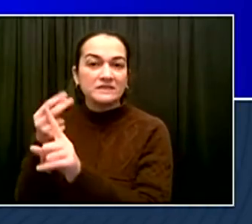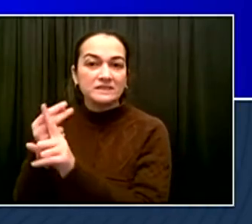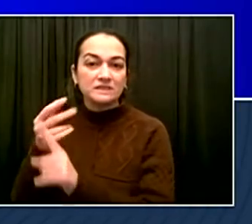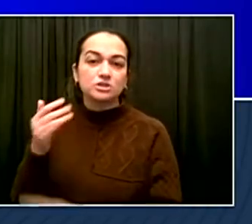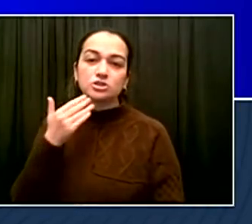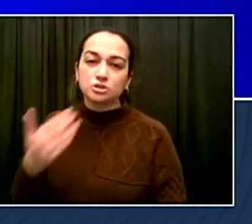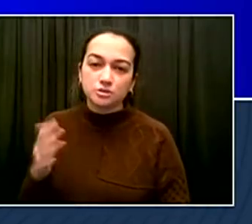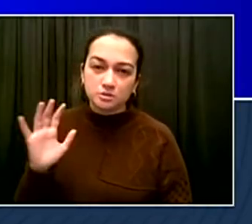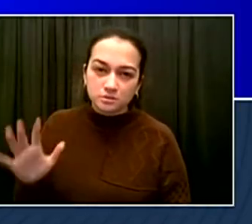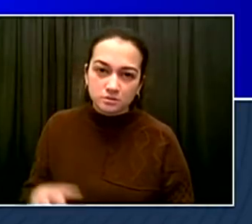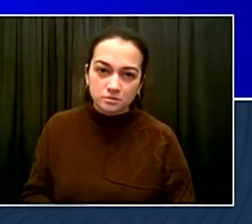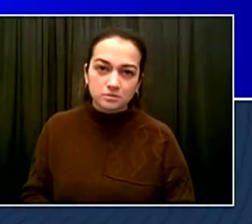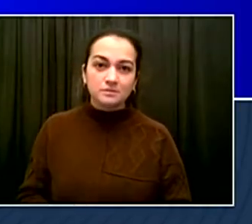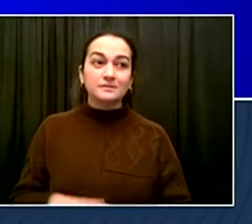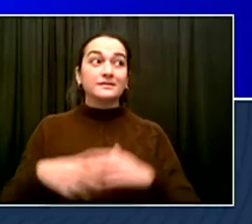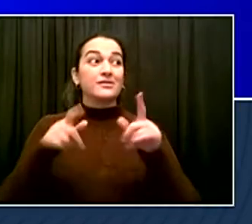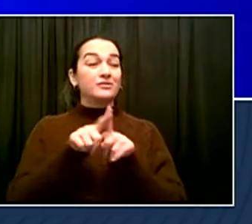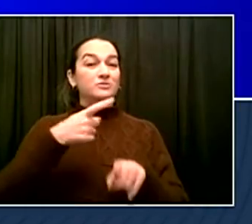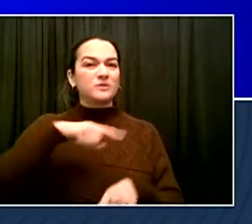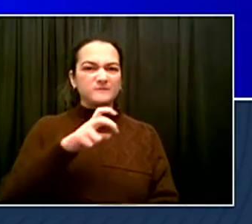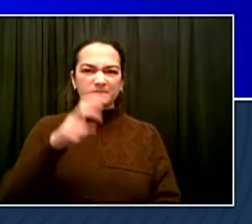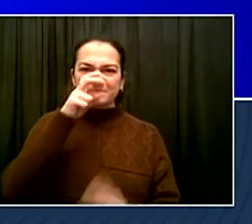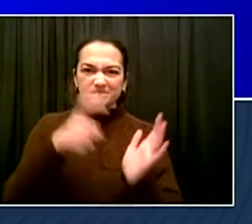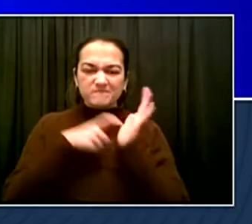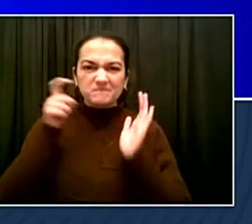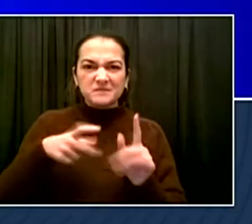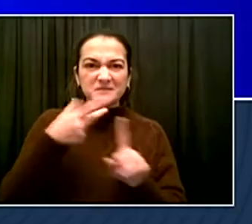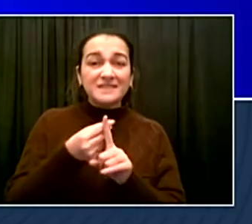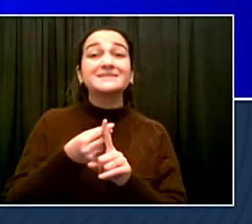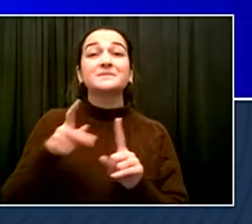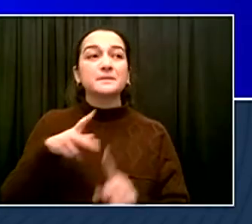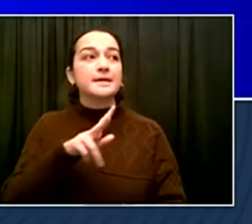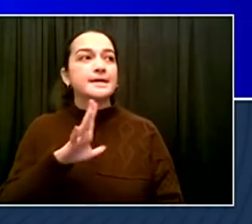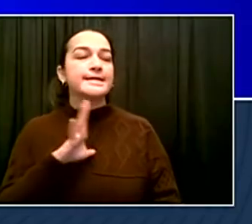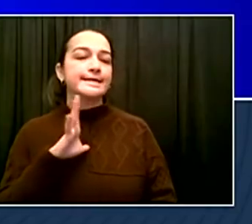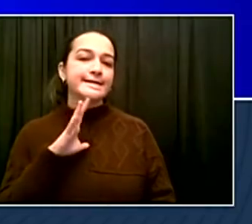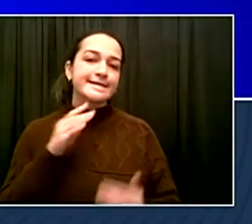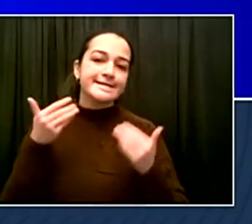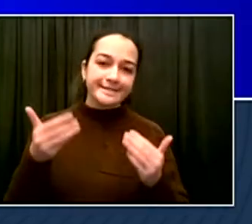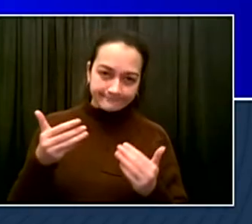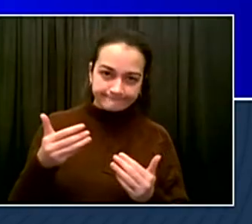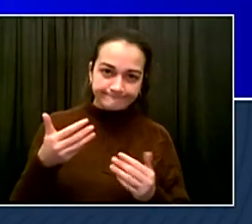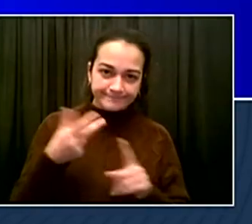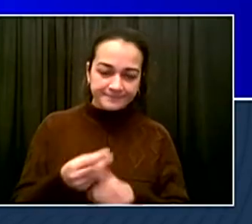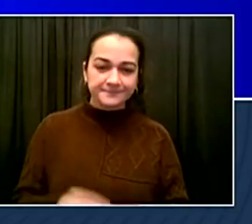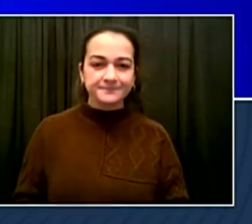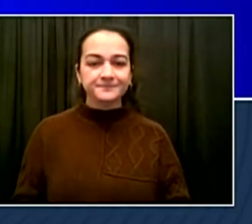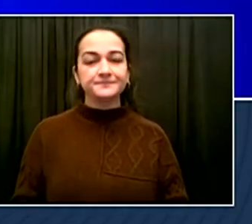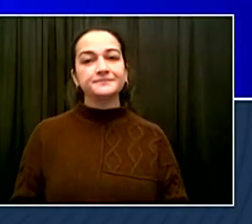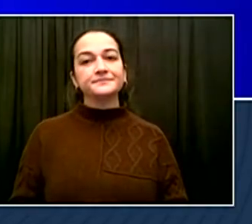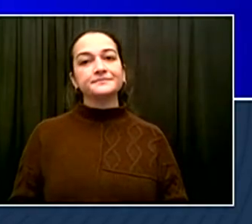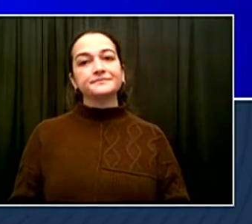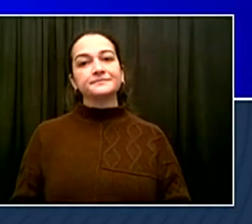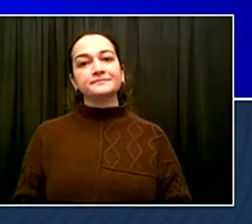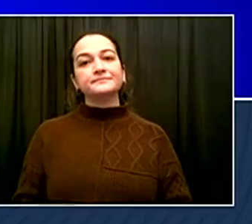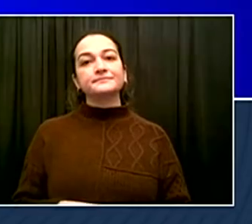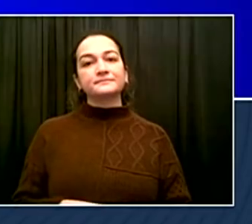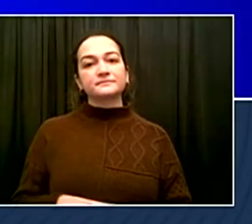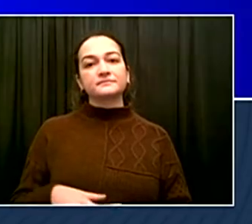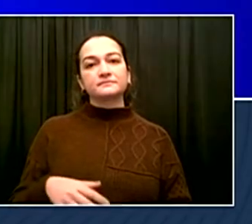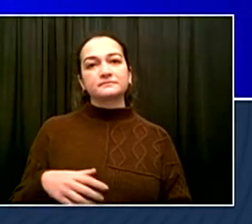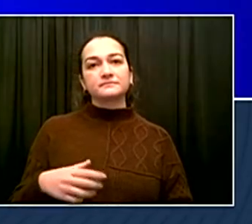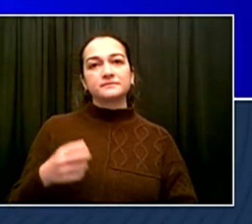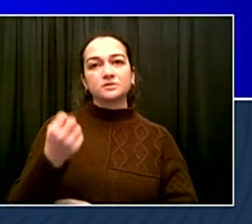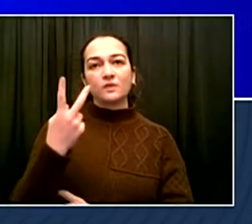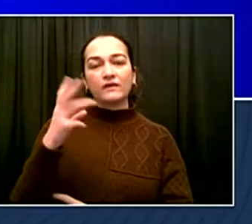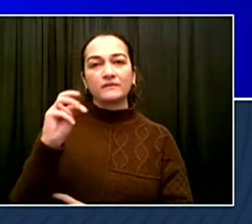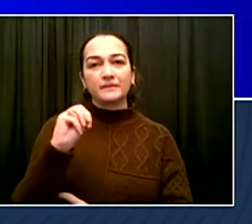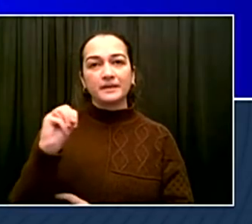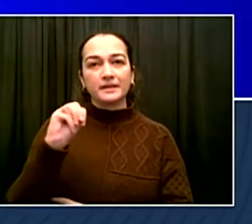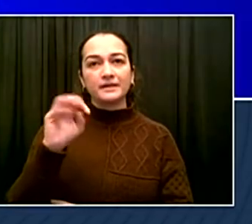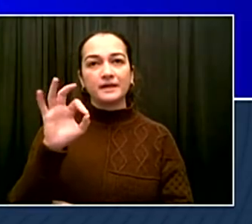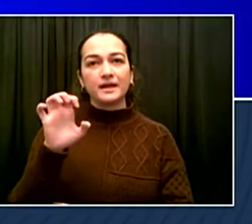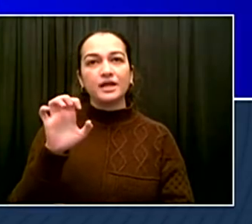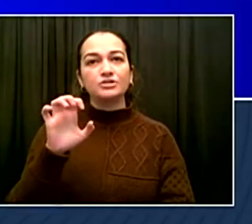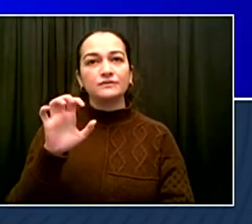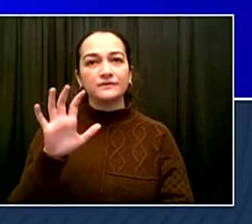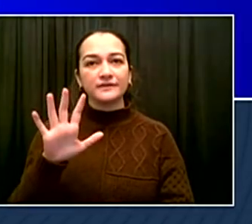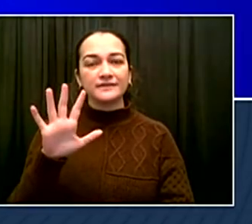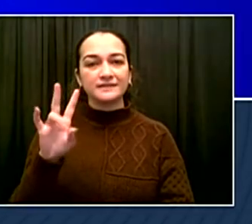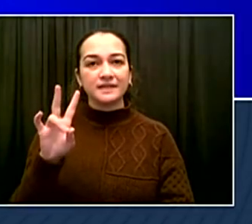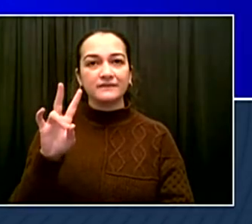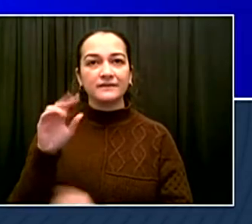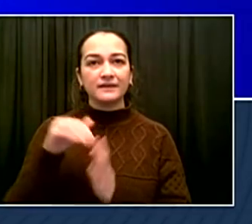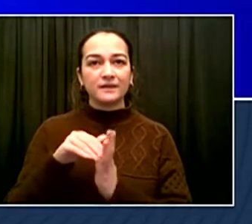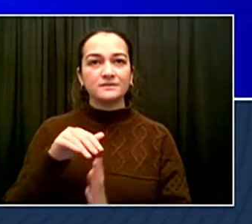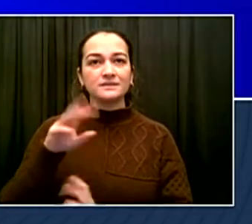FIGURE, PEOPLE ARE SHOWING UP